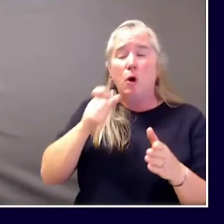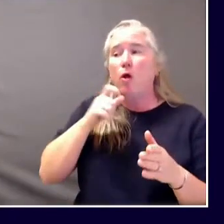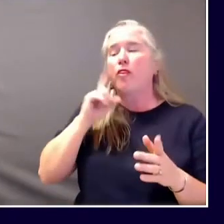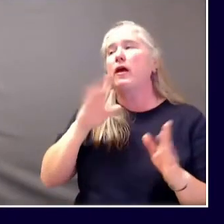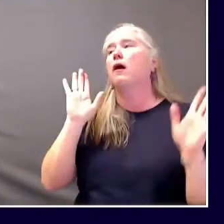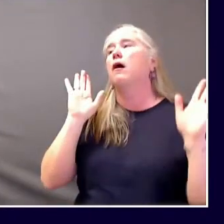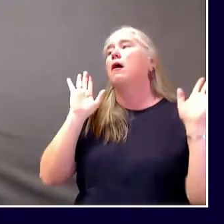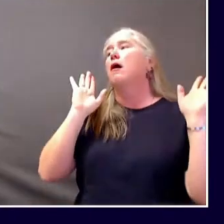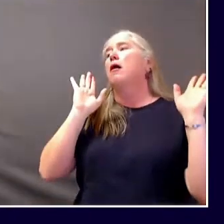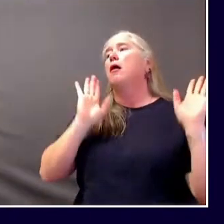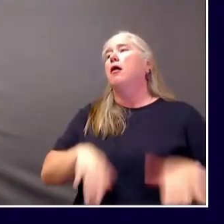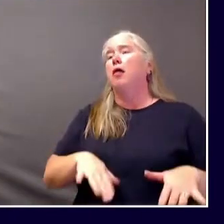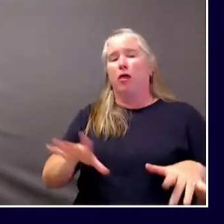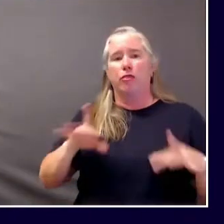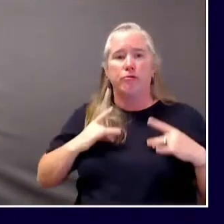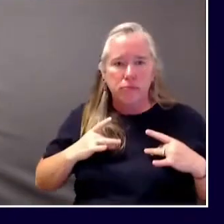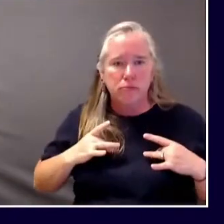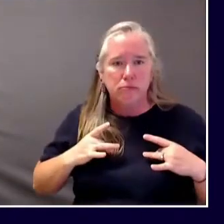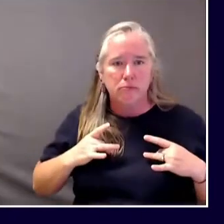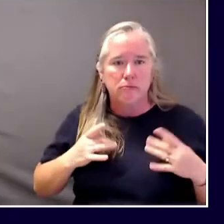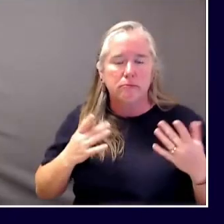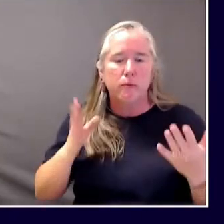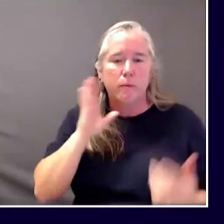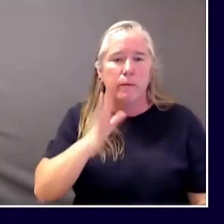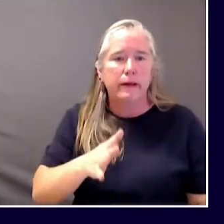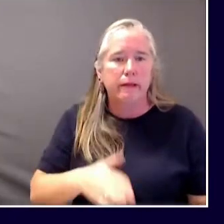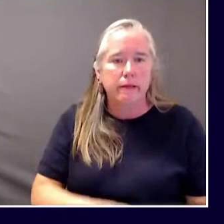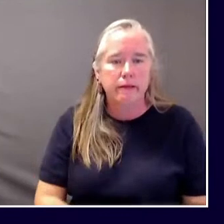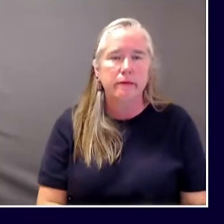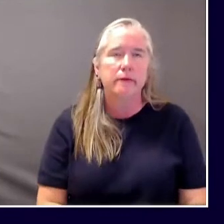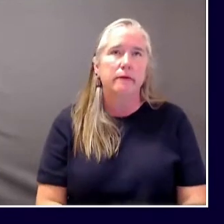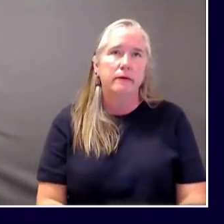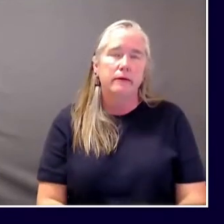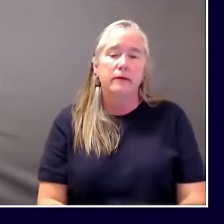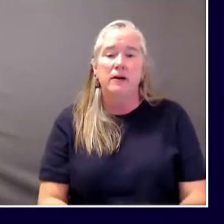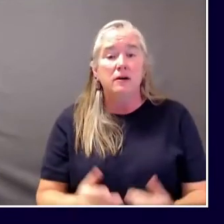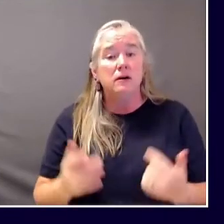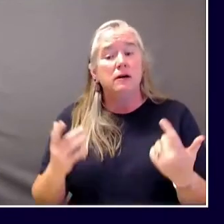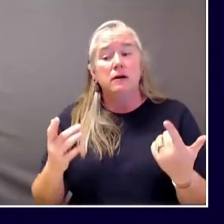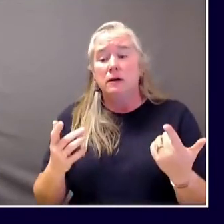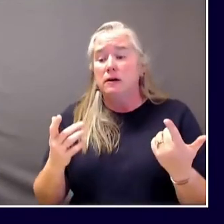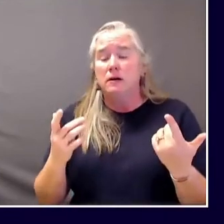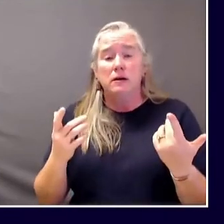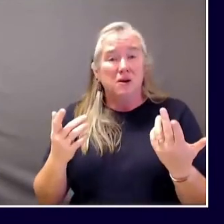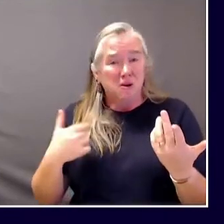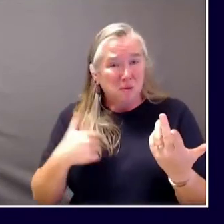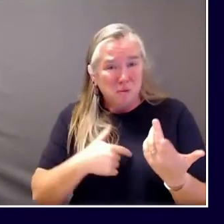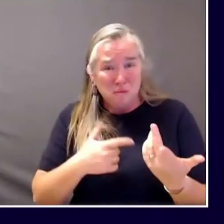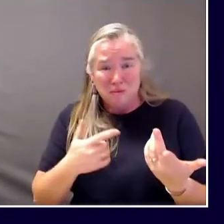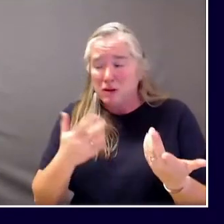on back on the part of our people